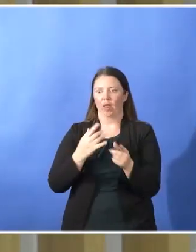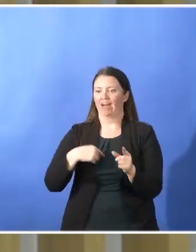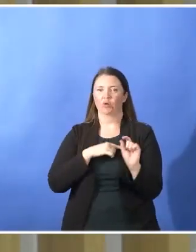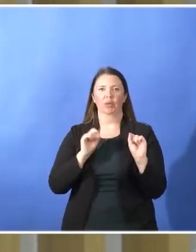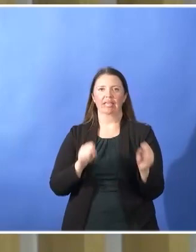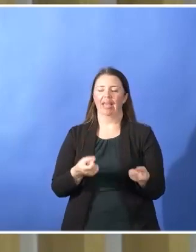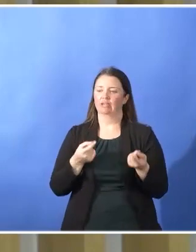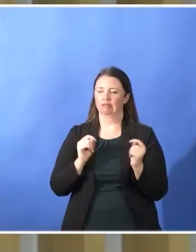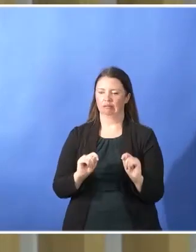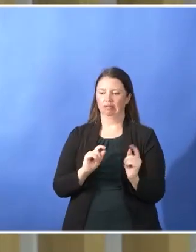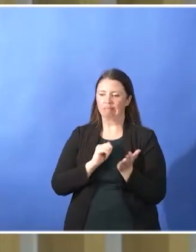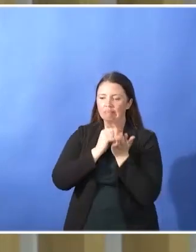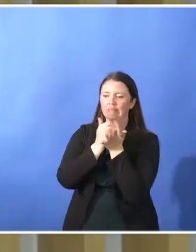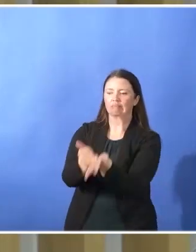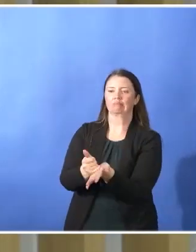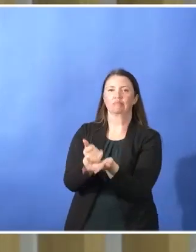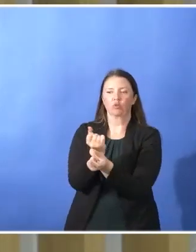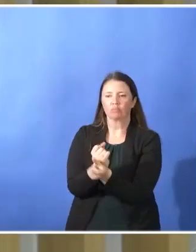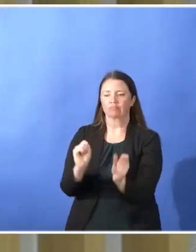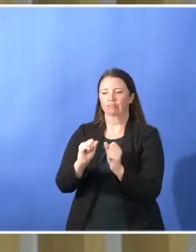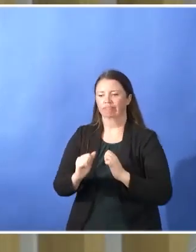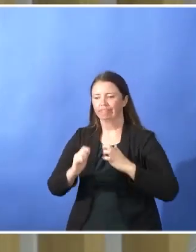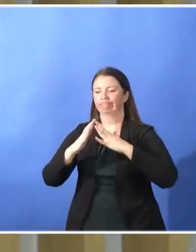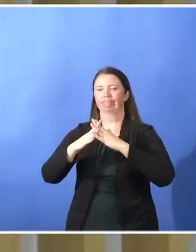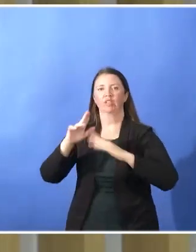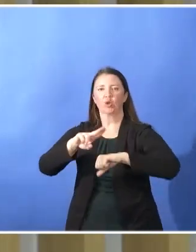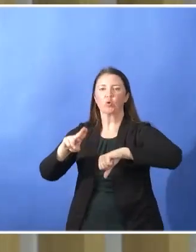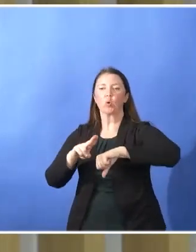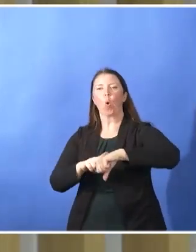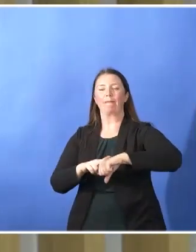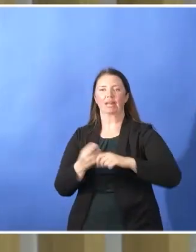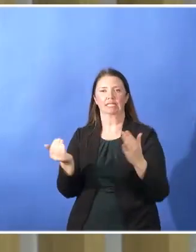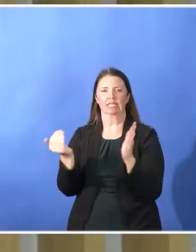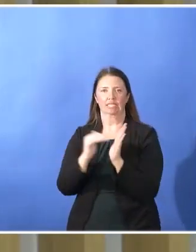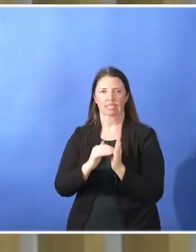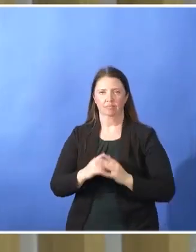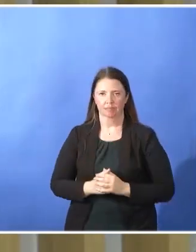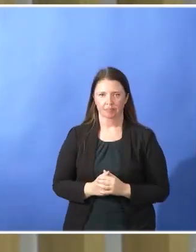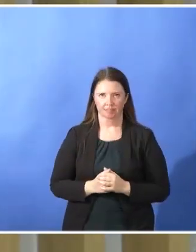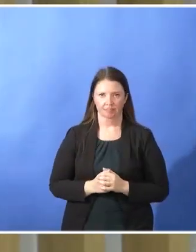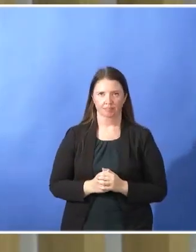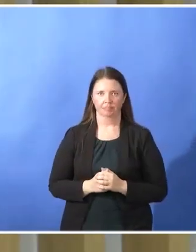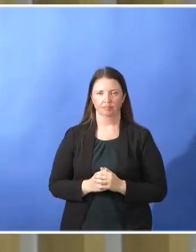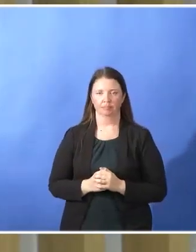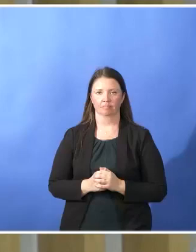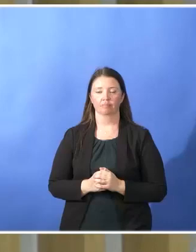TURNING TO THE ITEM BEFORE US.